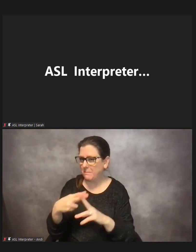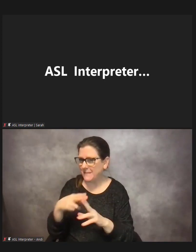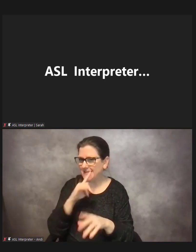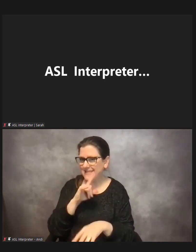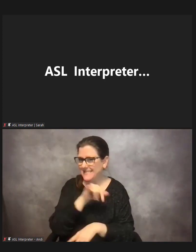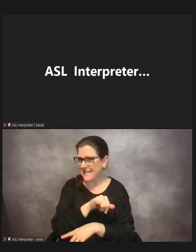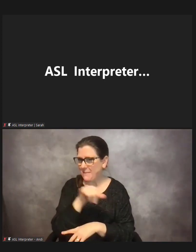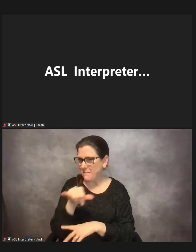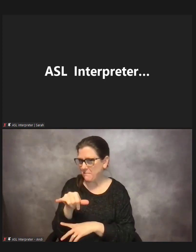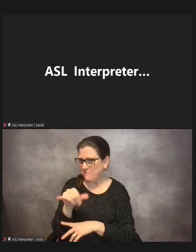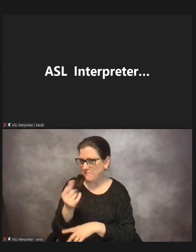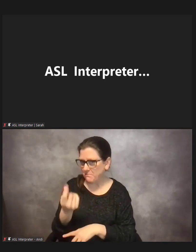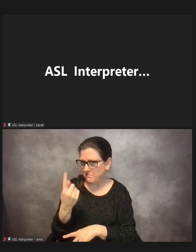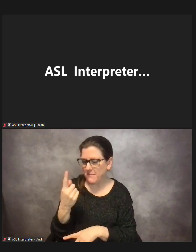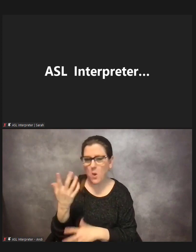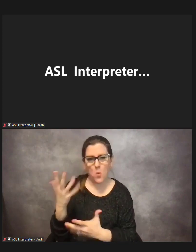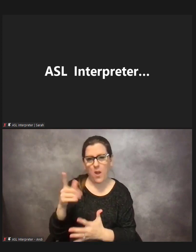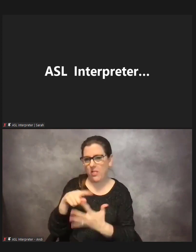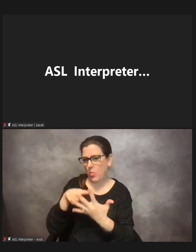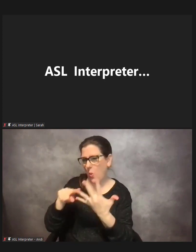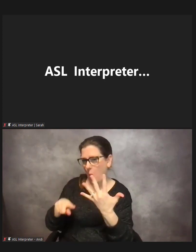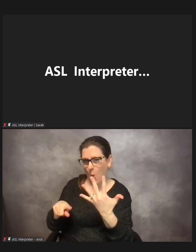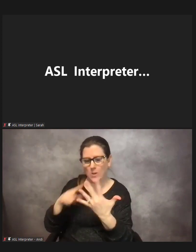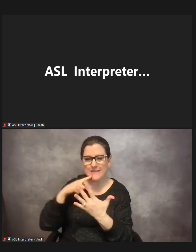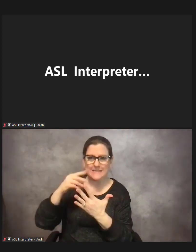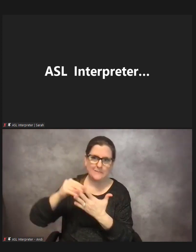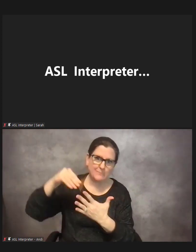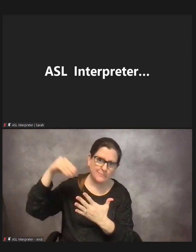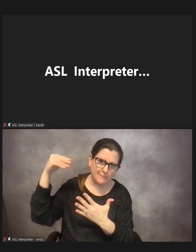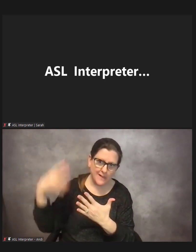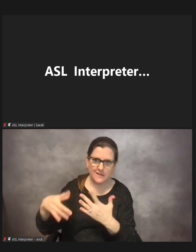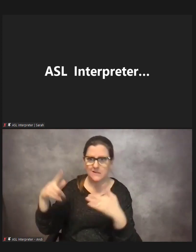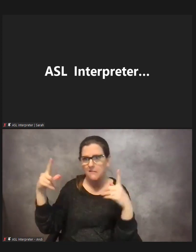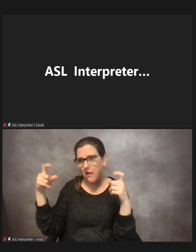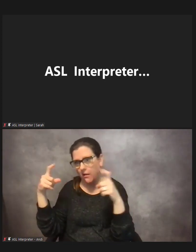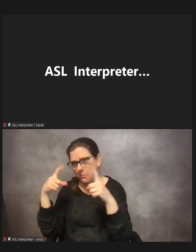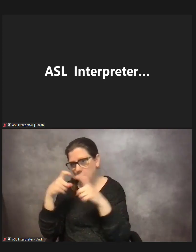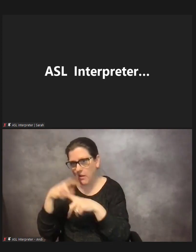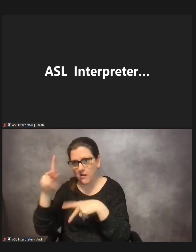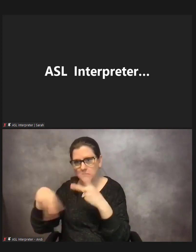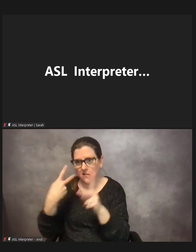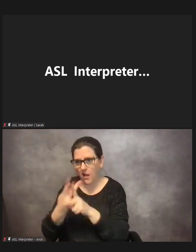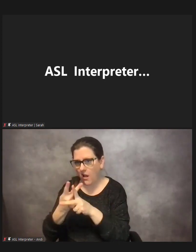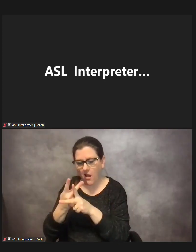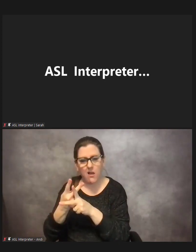So, you don't need or want those expensive or complicated models, so,